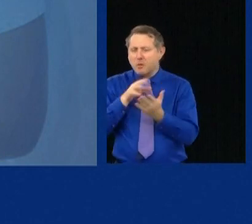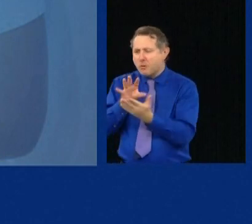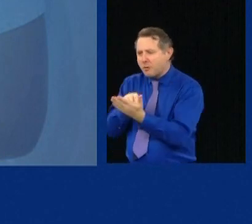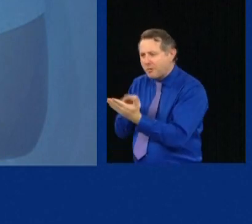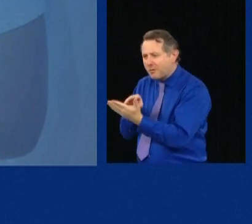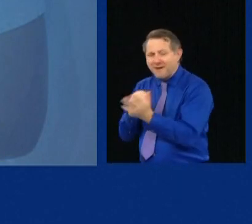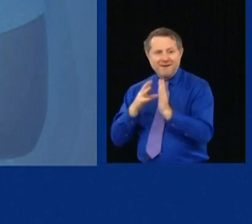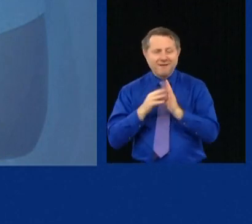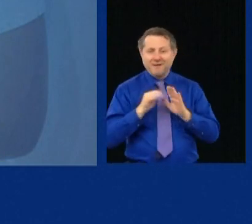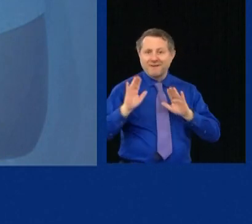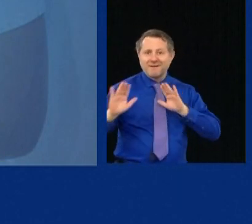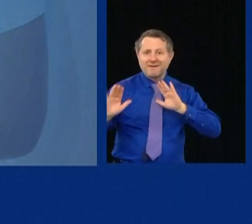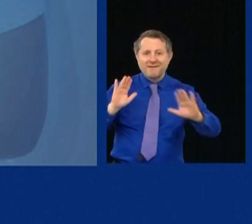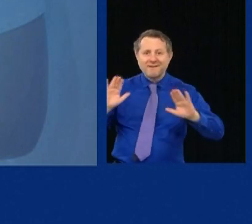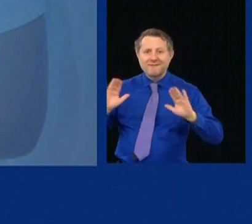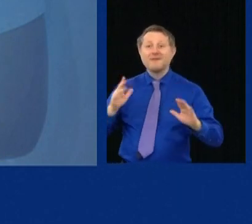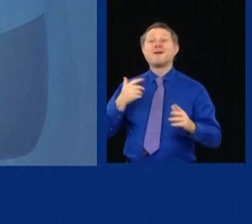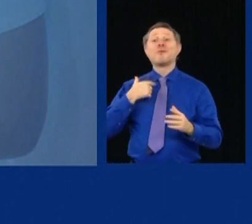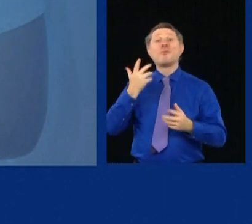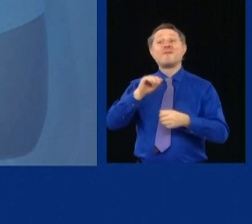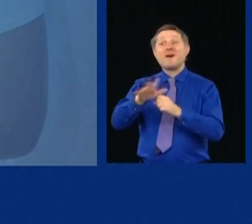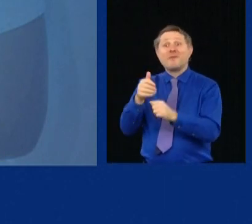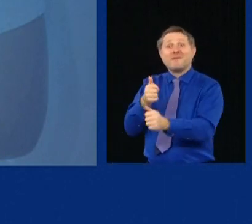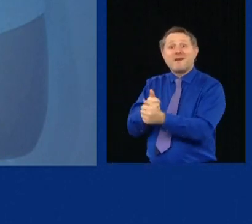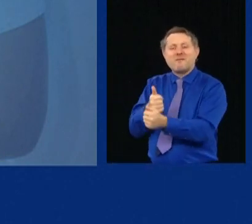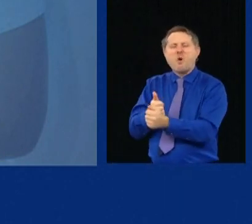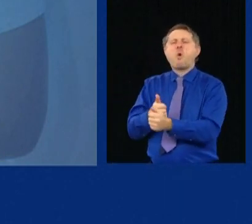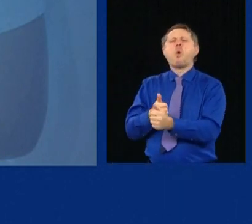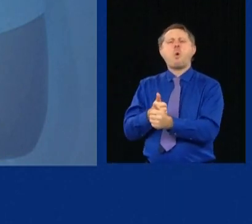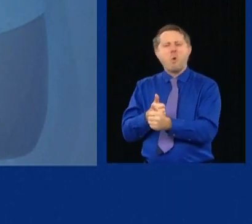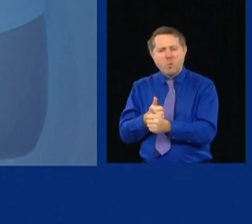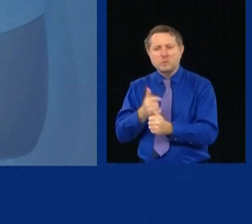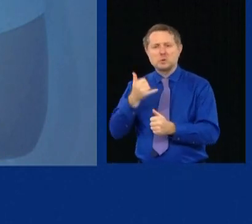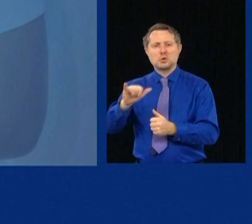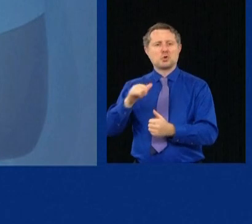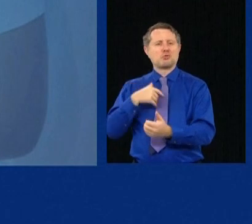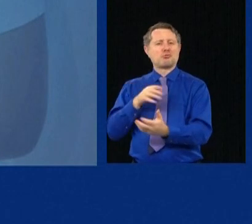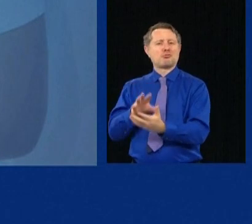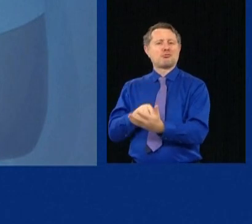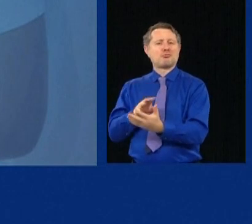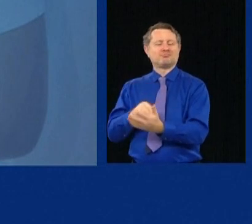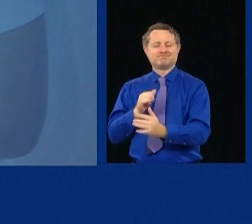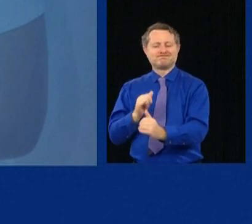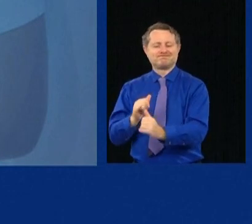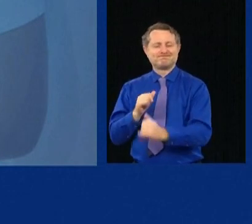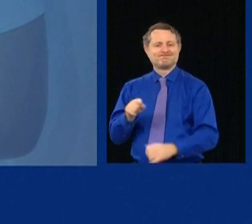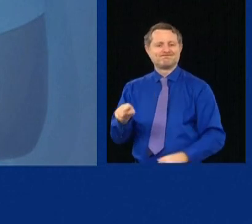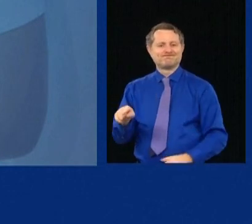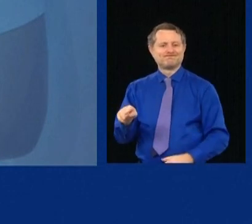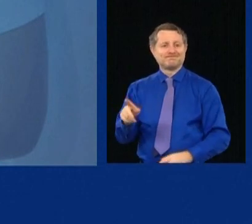MANY WAYS STILL CONTINUING TO